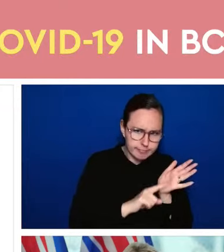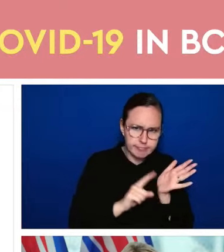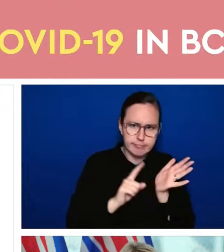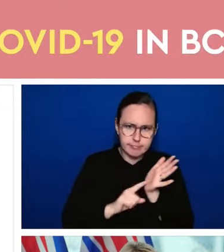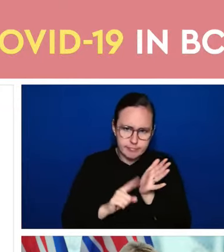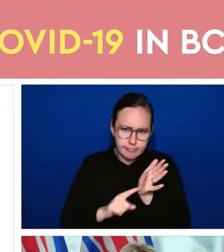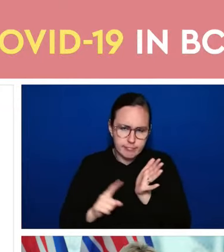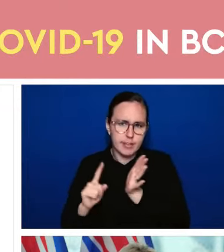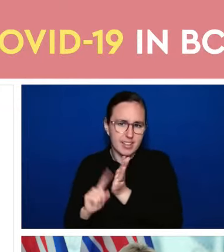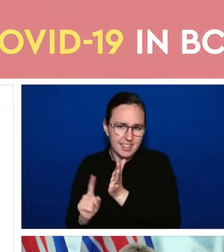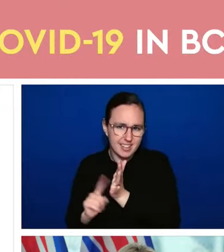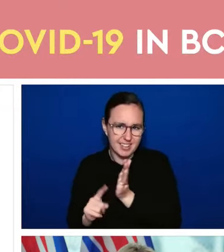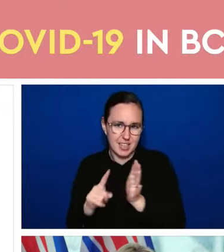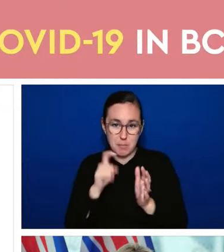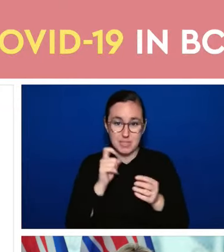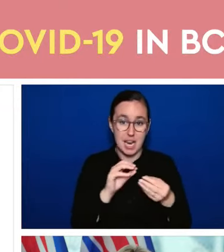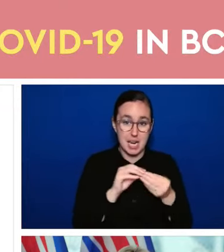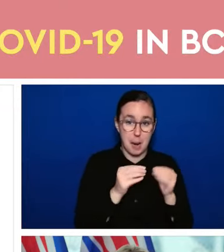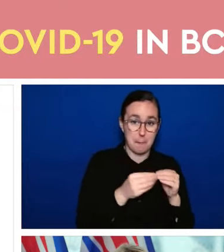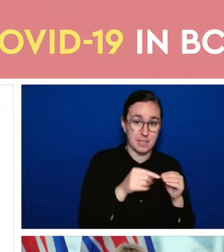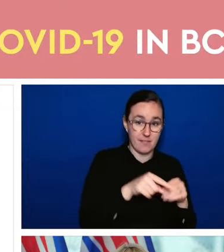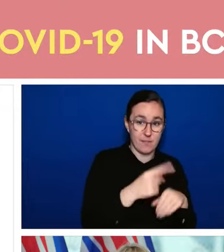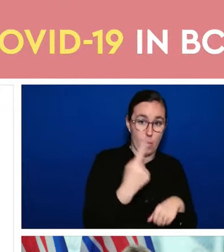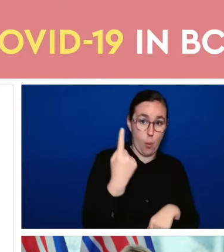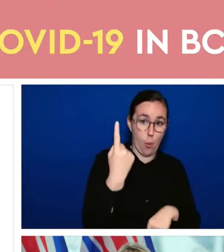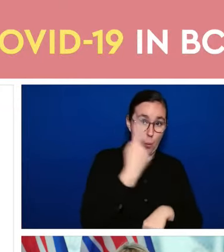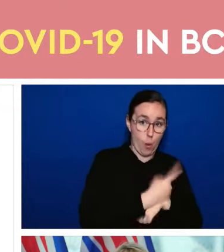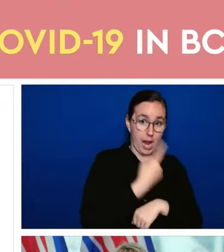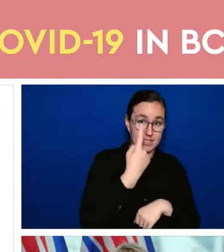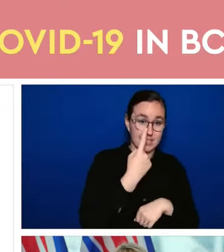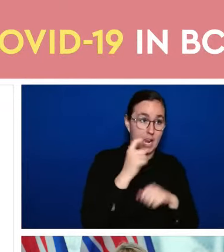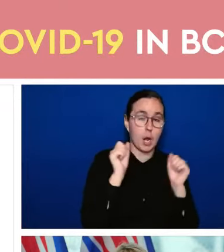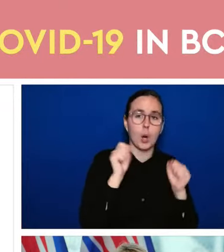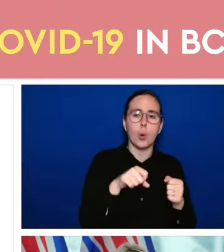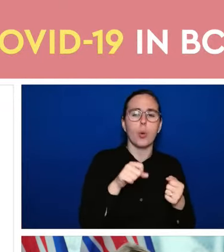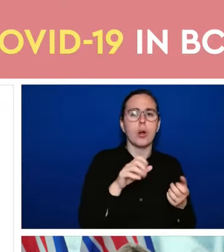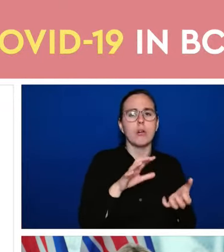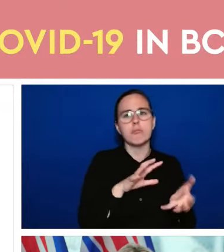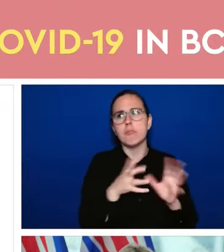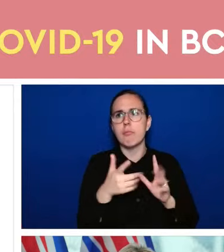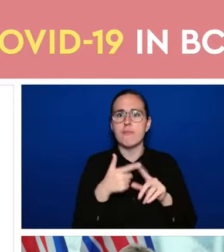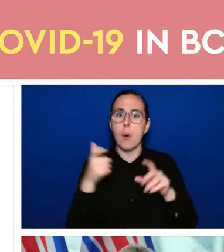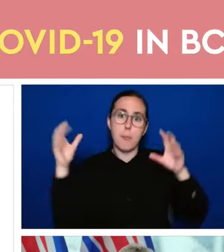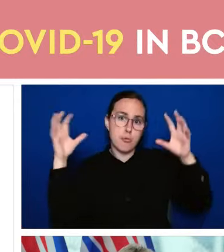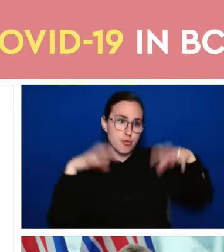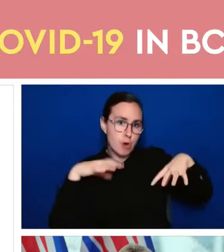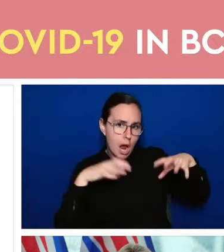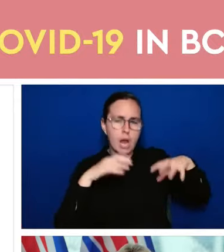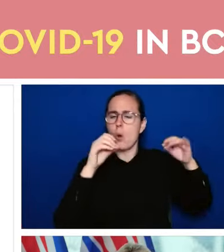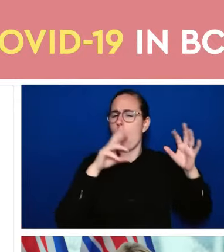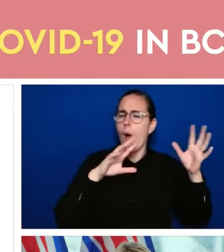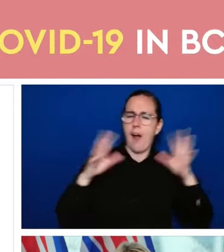number of other factors so- those are ongoing and all of that data will be available on